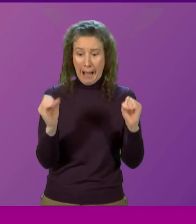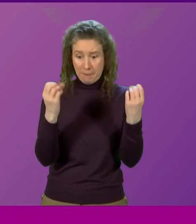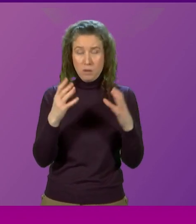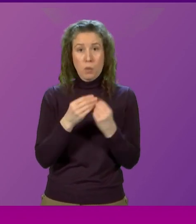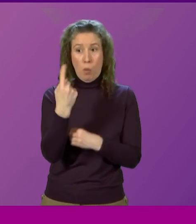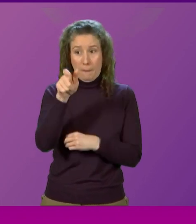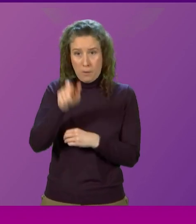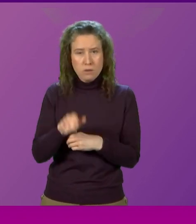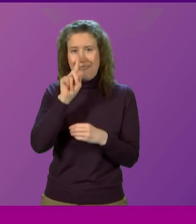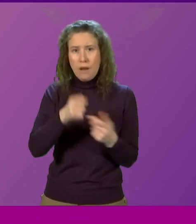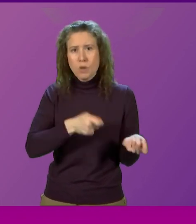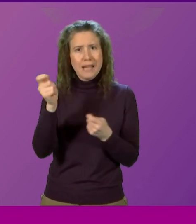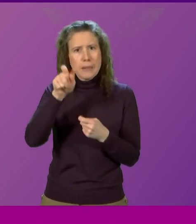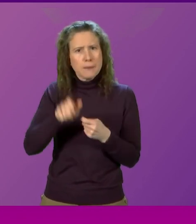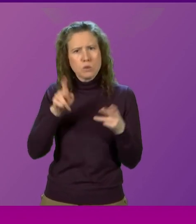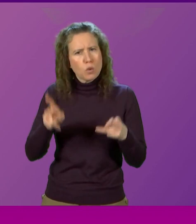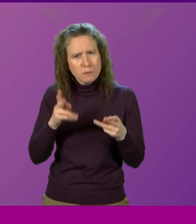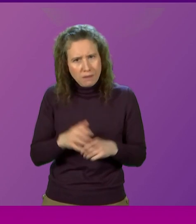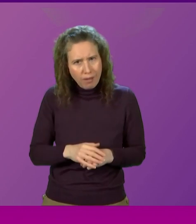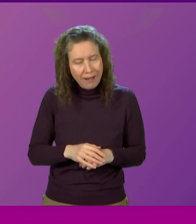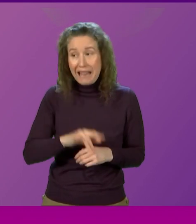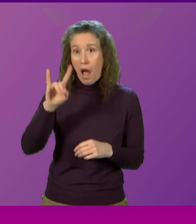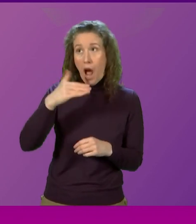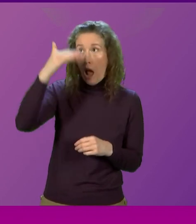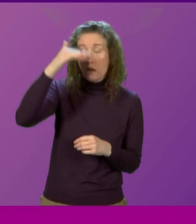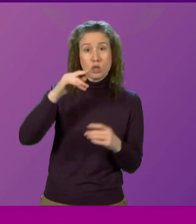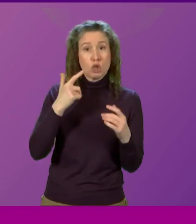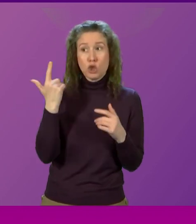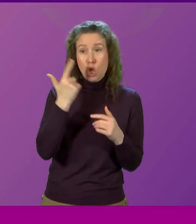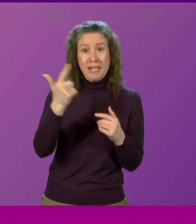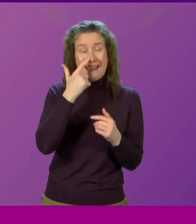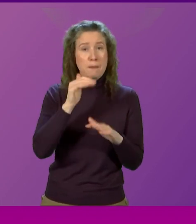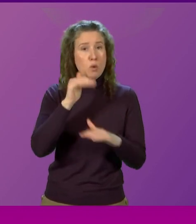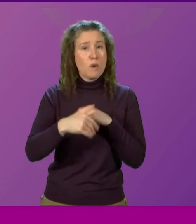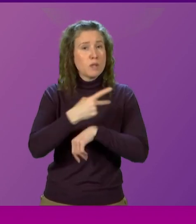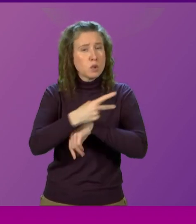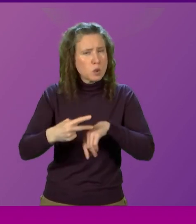patients to hospitals. In the Highlands, where journey times can be over two hours, it means that there is